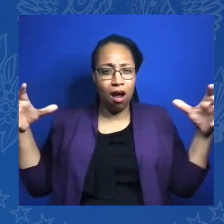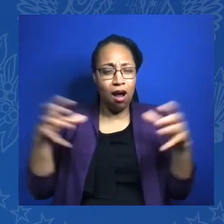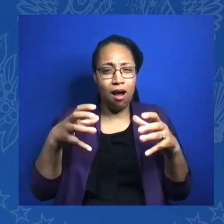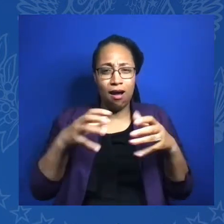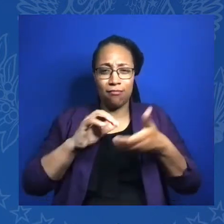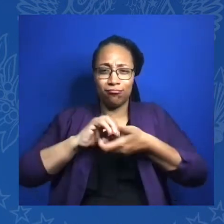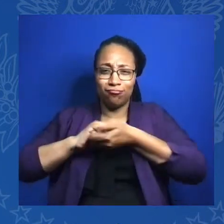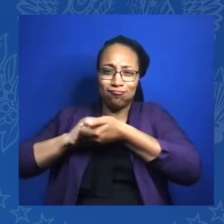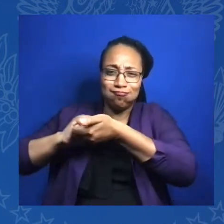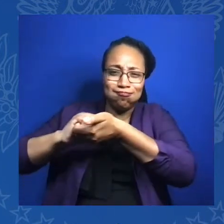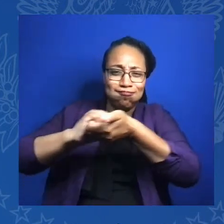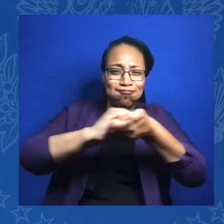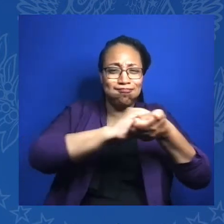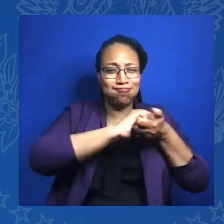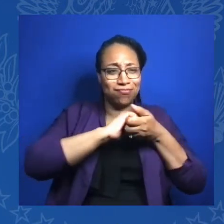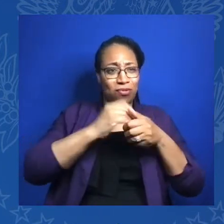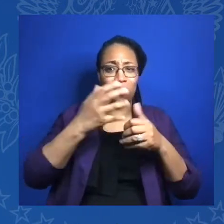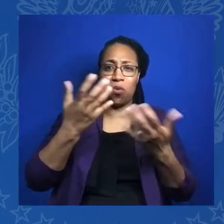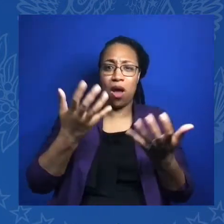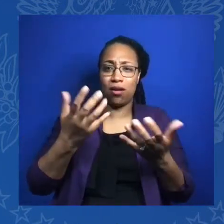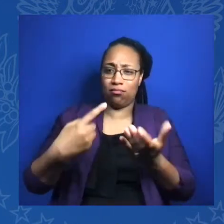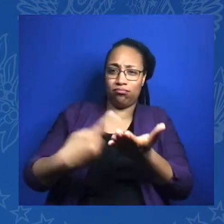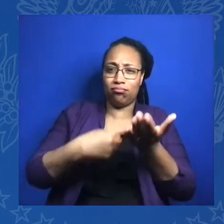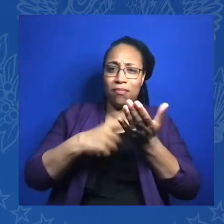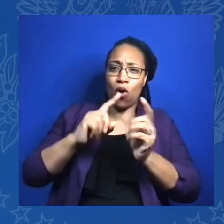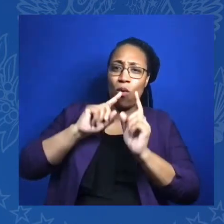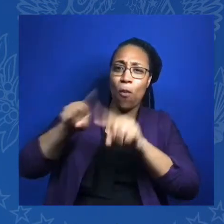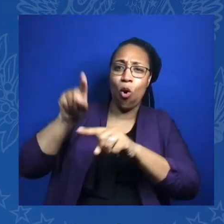that you all escaped from years ago.